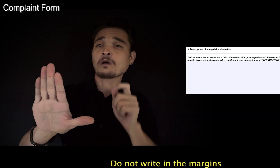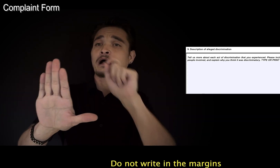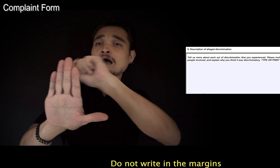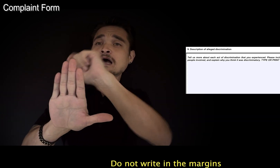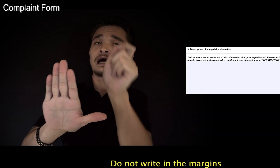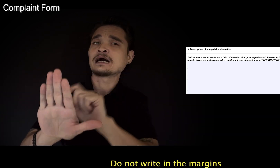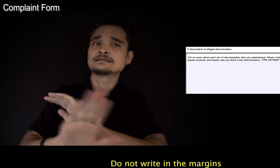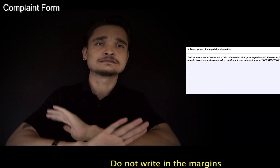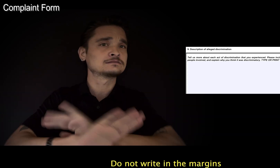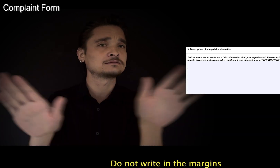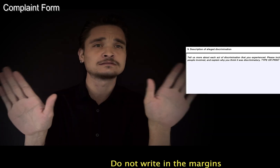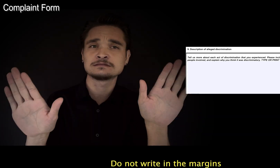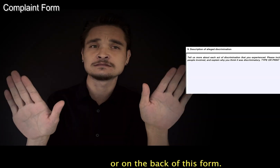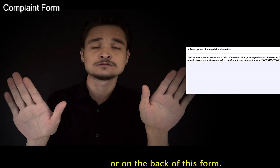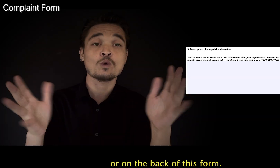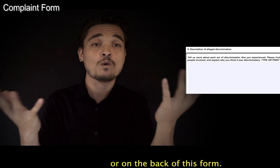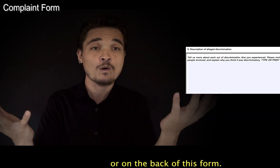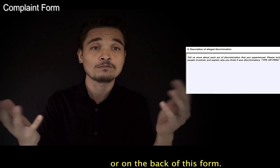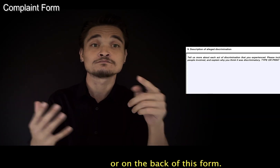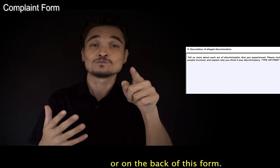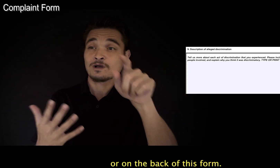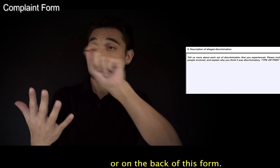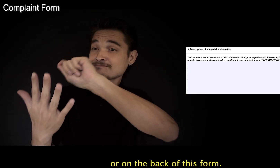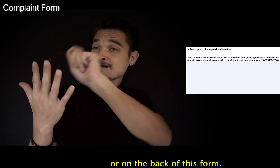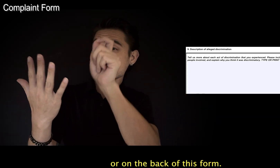Do not write in the margins or on the back of this form.